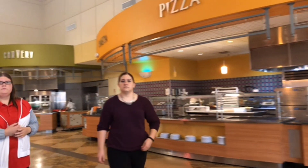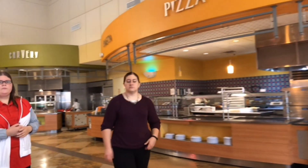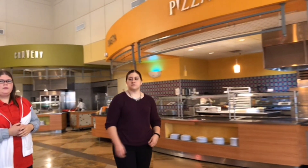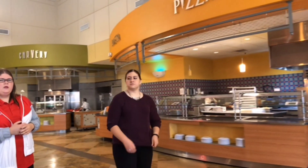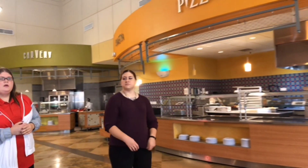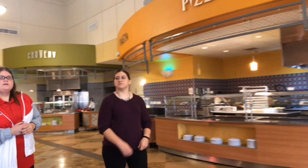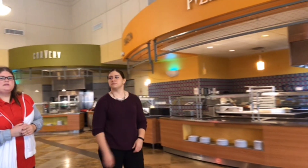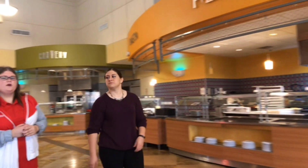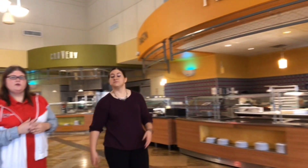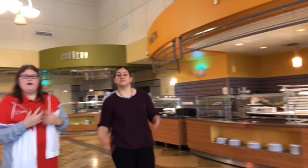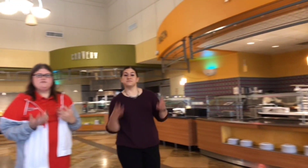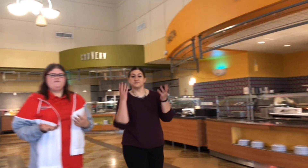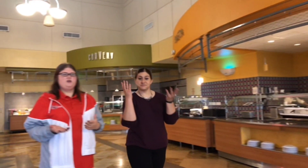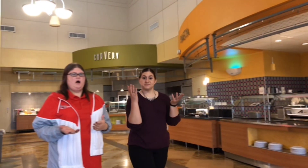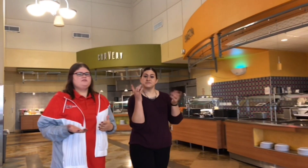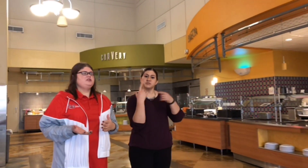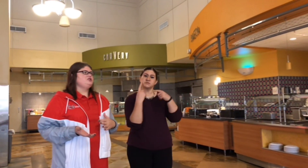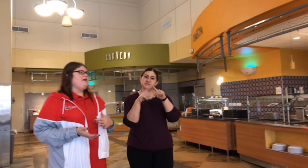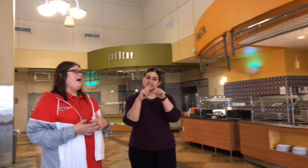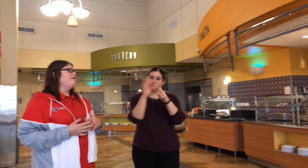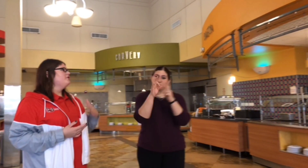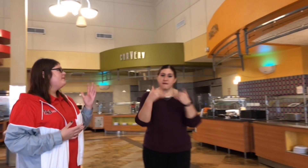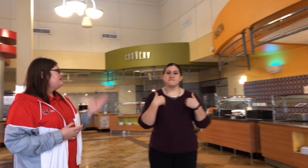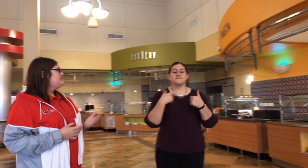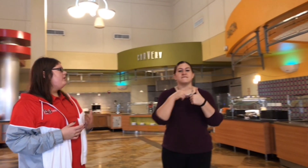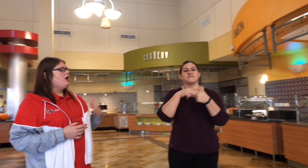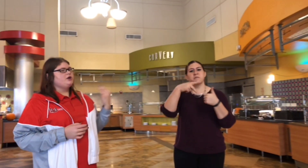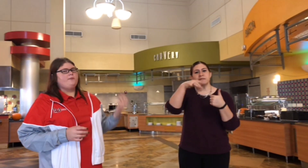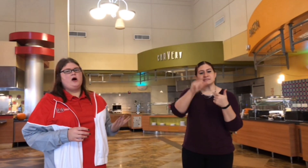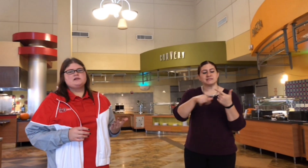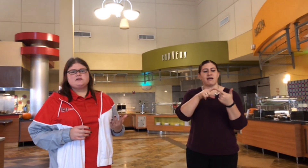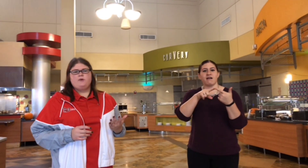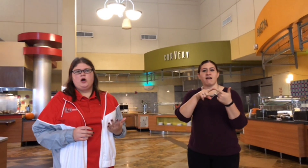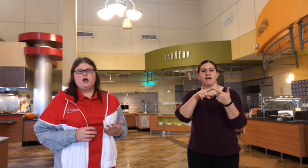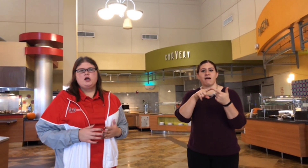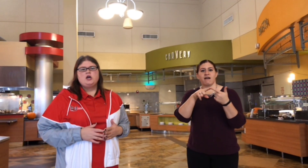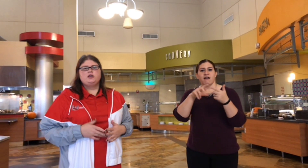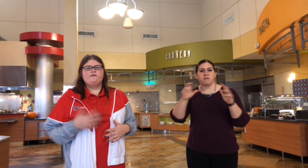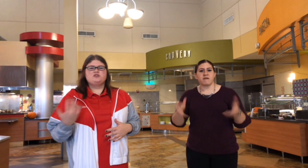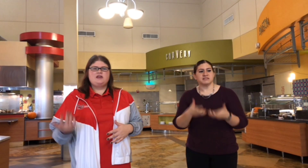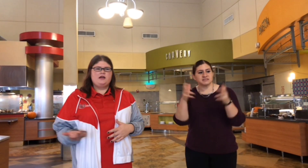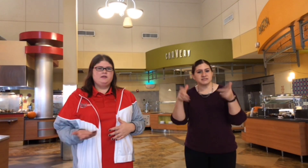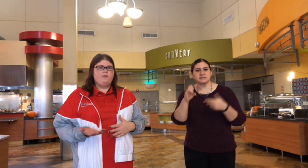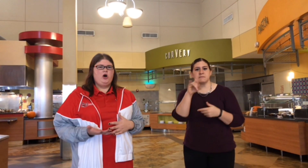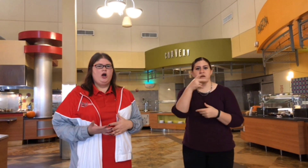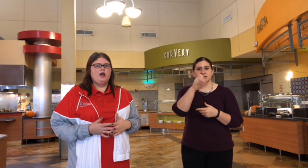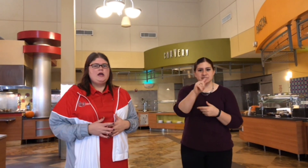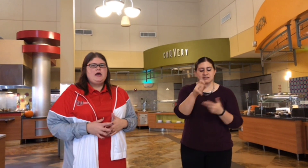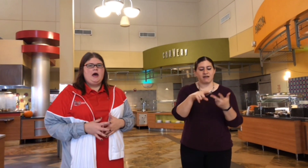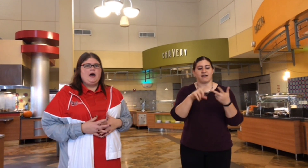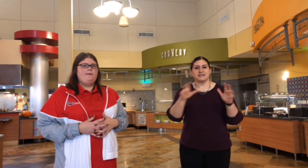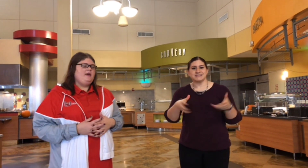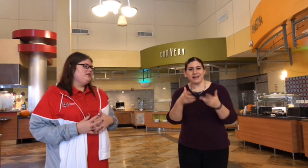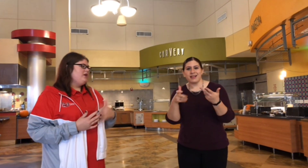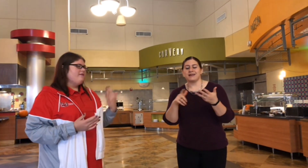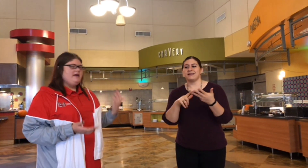You have different options. You have a pizza bar, pasta bar, you have your salad bar and you have hamburgers. the bar never sell